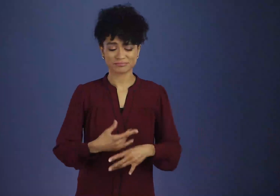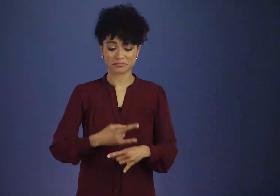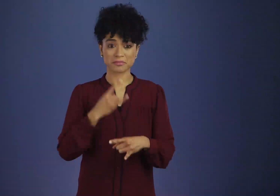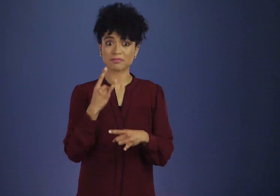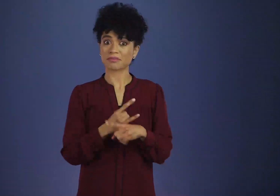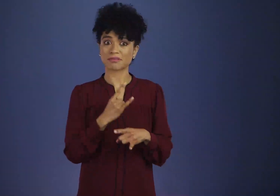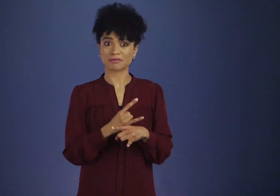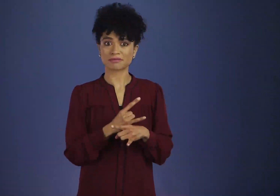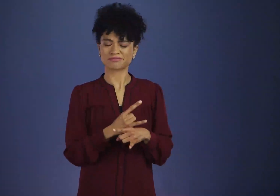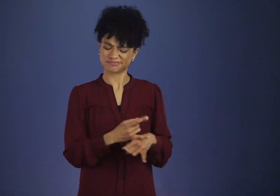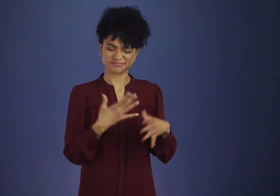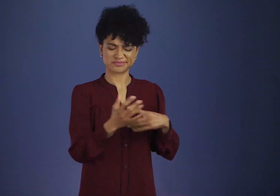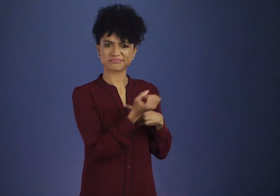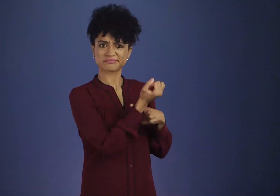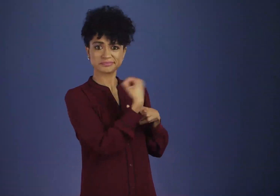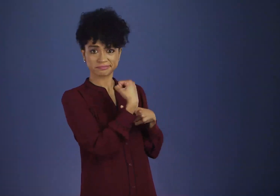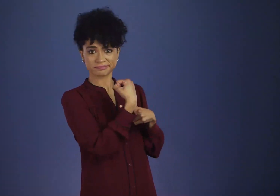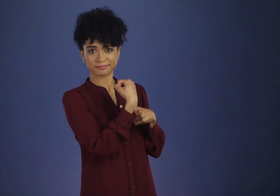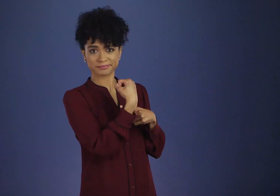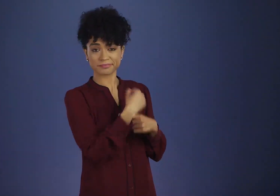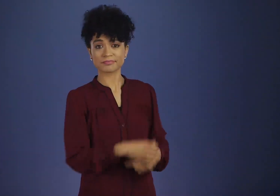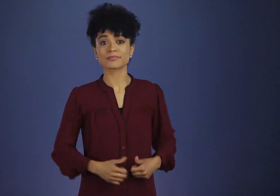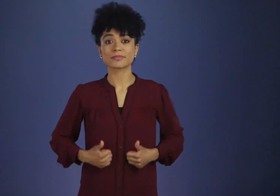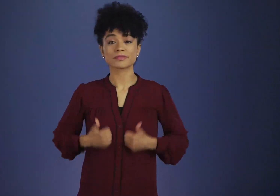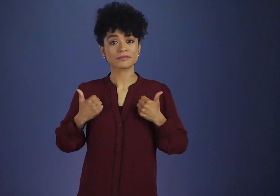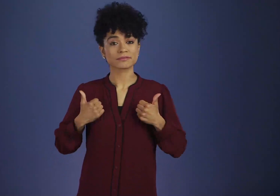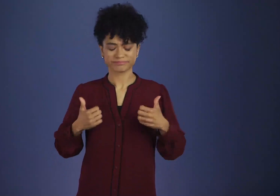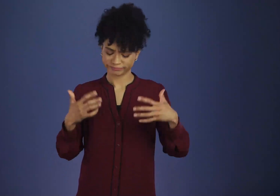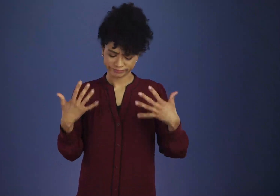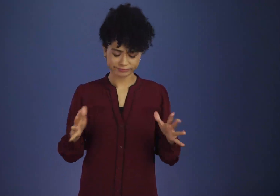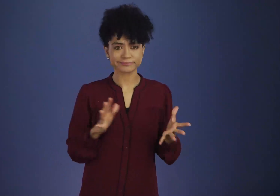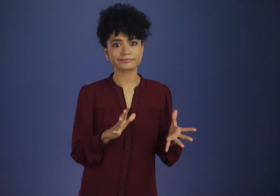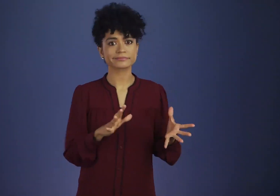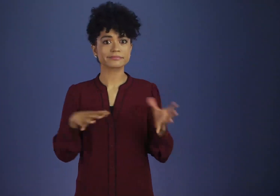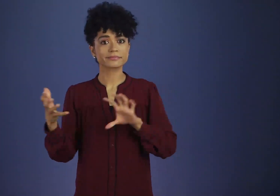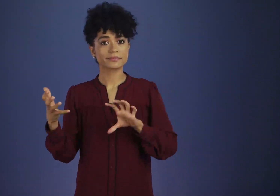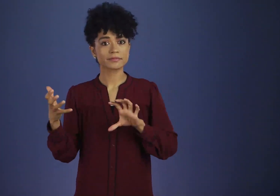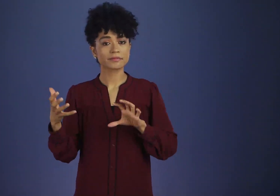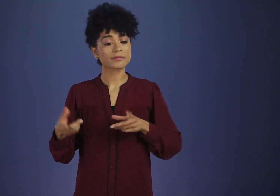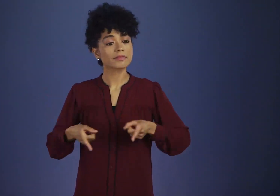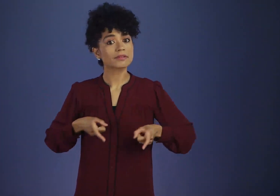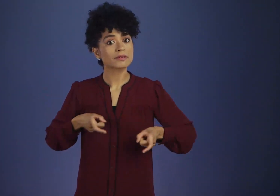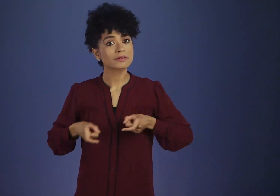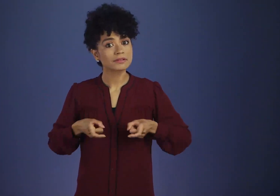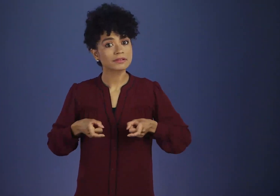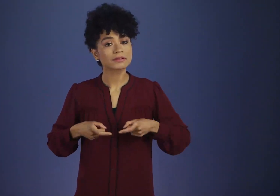“We admitted we were powerless over alcohol — that our lives had become unmanageable.”